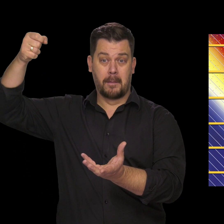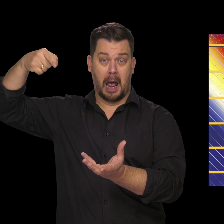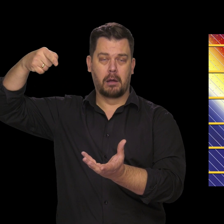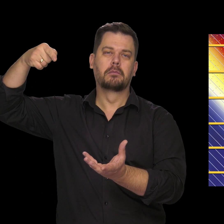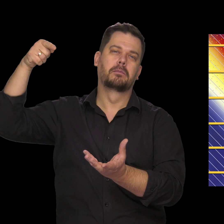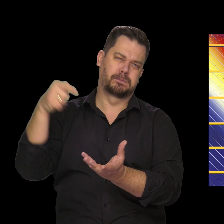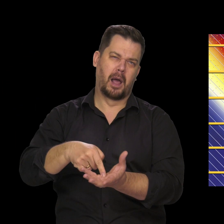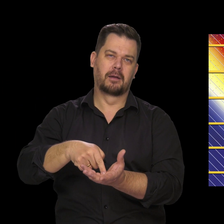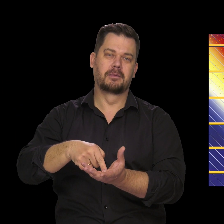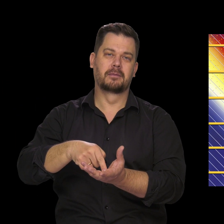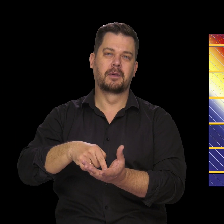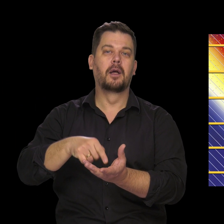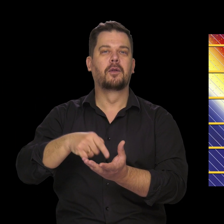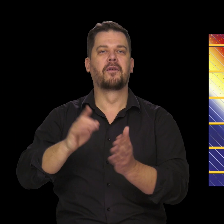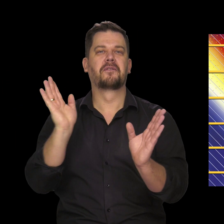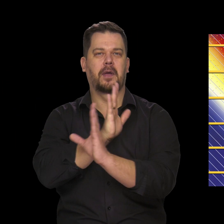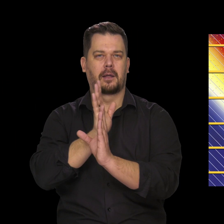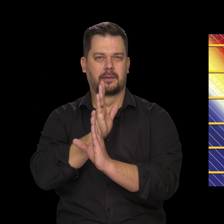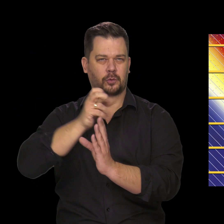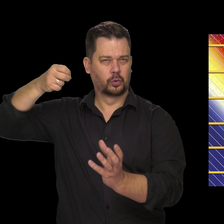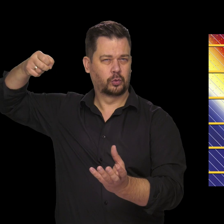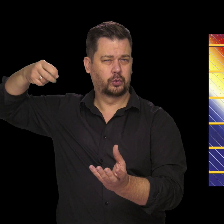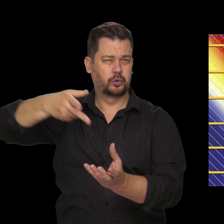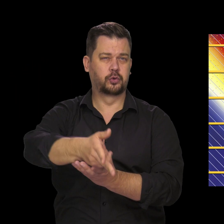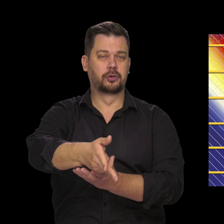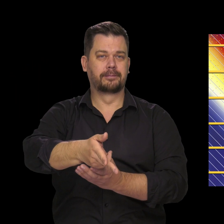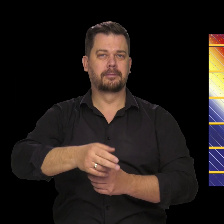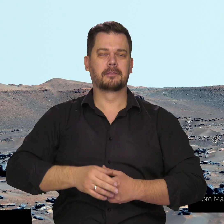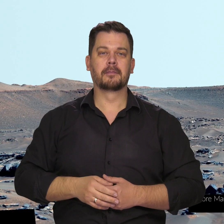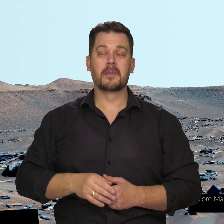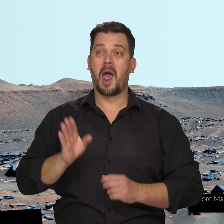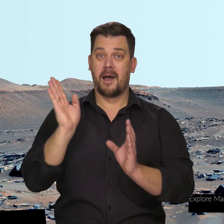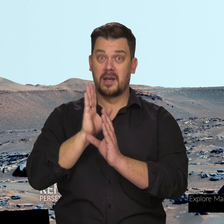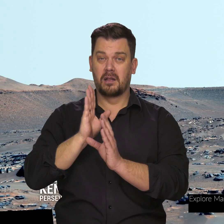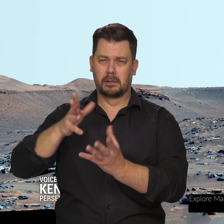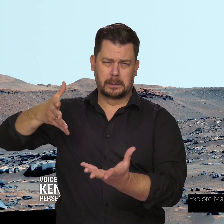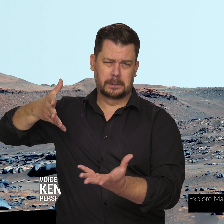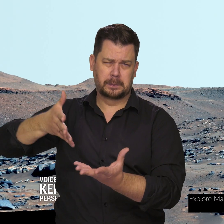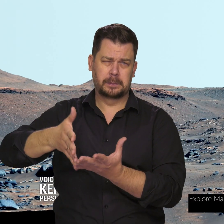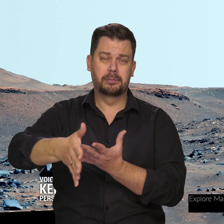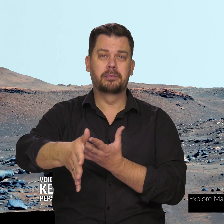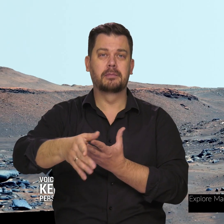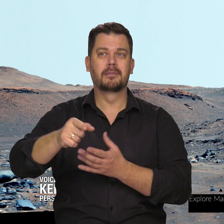Mars to be exposed to the so-called solar wind. Consequently, the solar wind